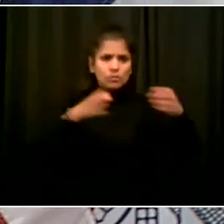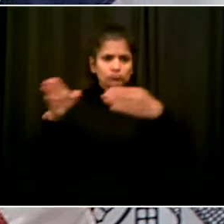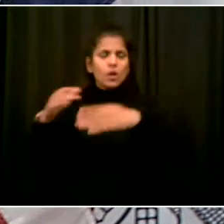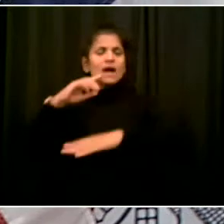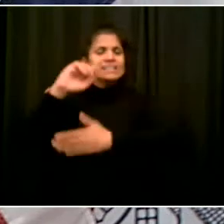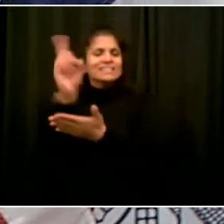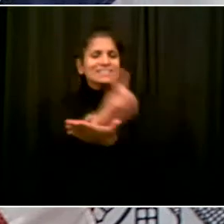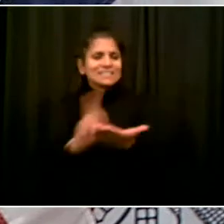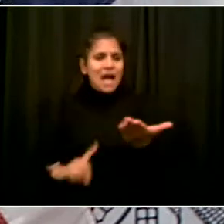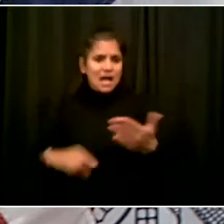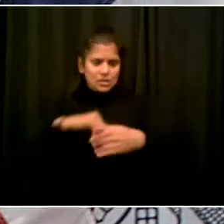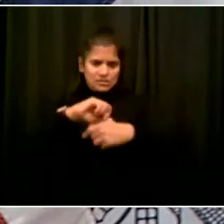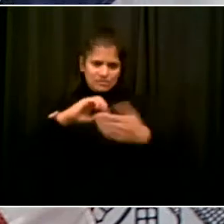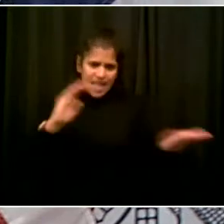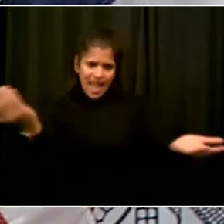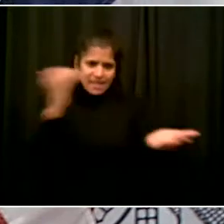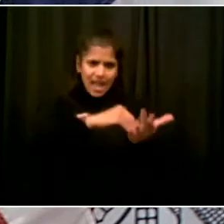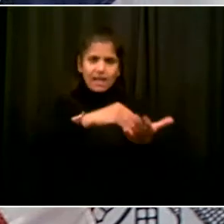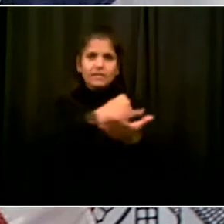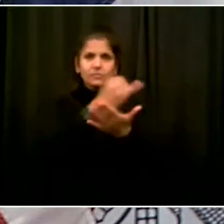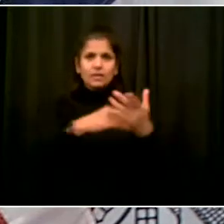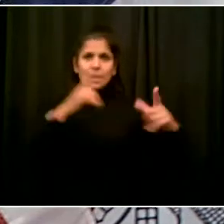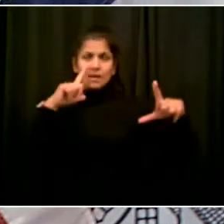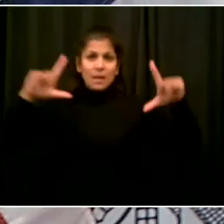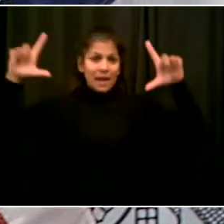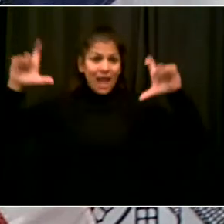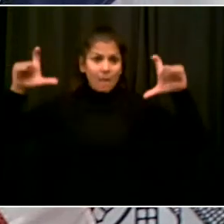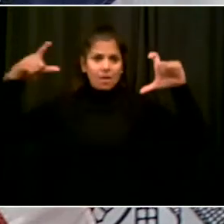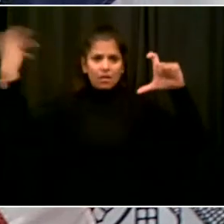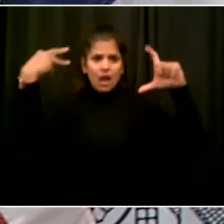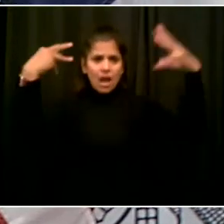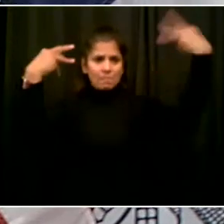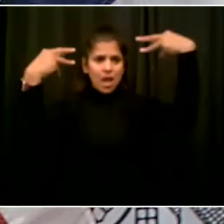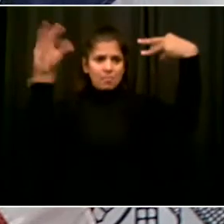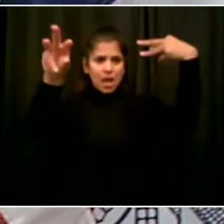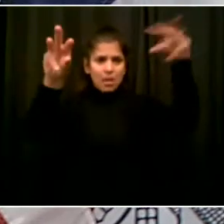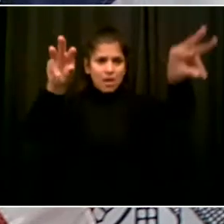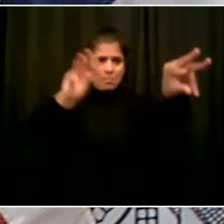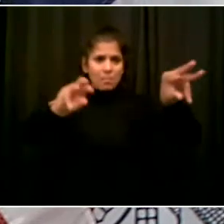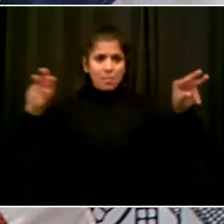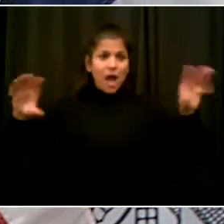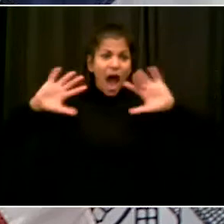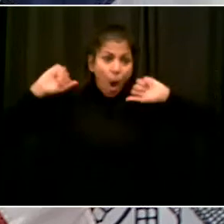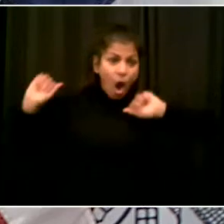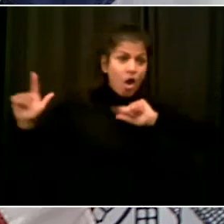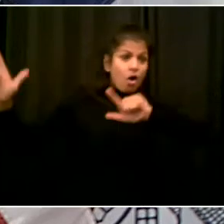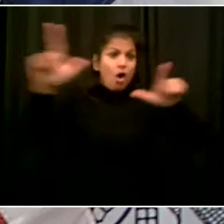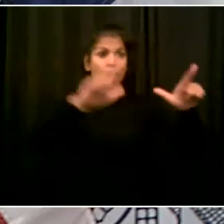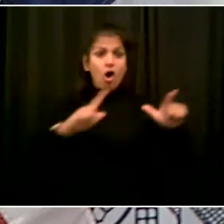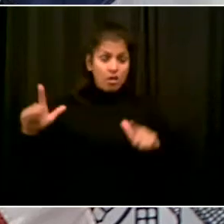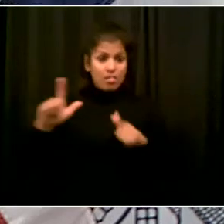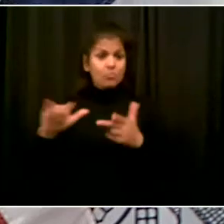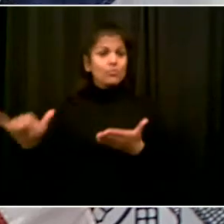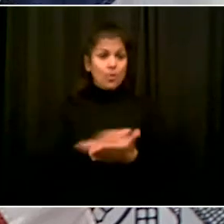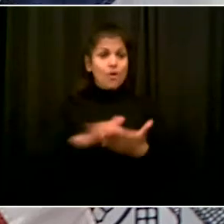STREET REDESIGN HELPS COME ALL ENFORCEMENT HELPLP, SPEEED CAMERAS HELP, WE JUST HAVVE TO